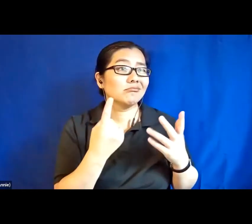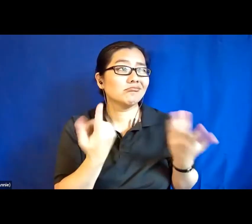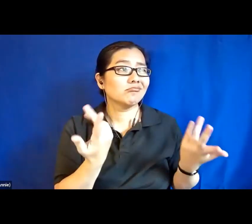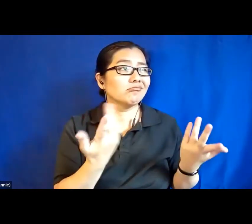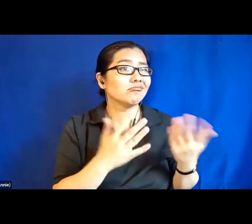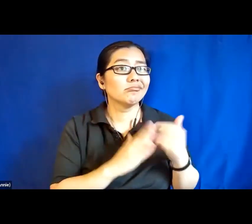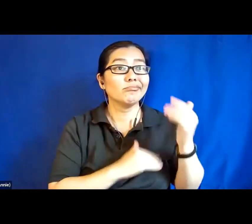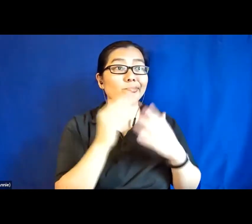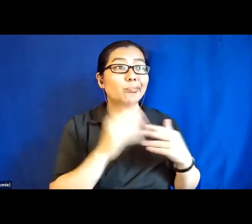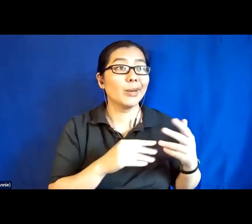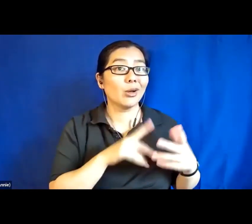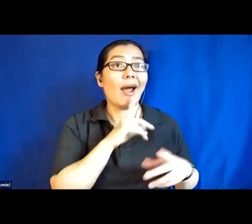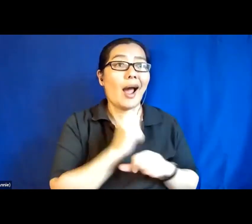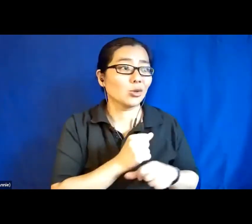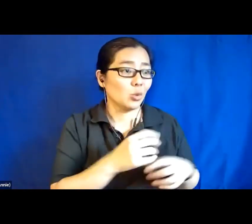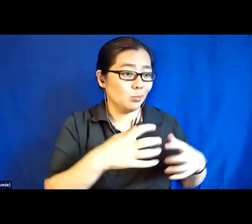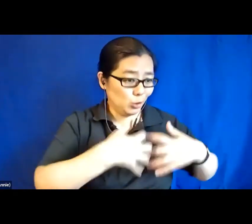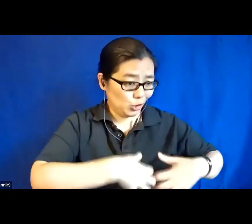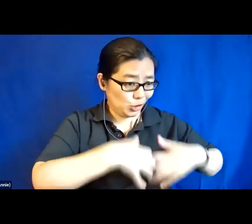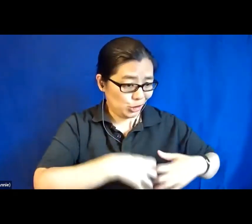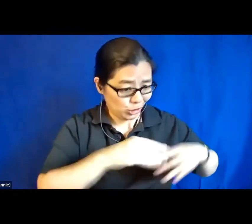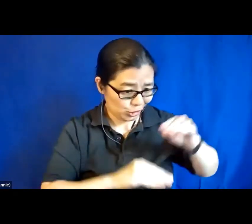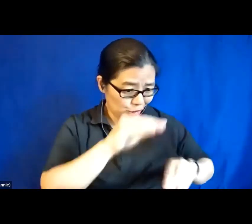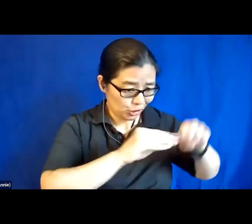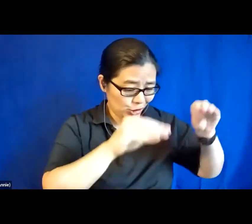hardware or software. Technology I consider the